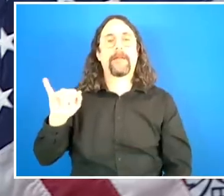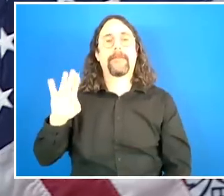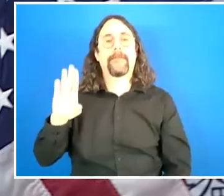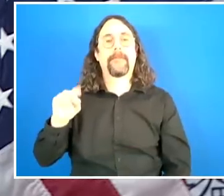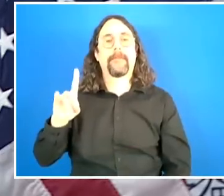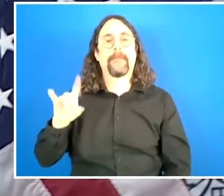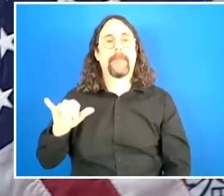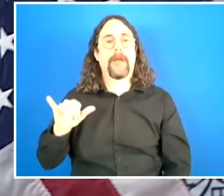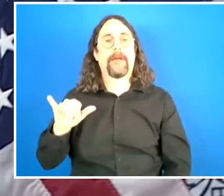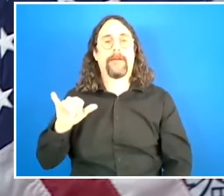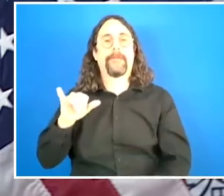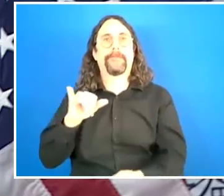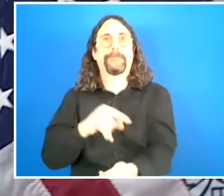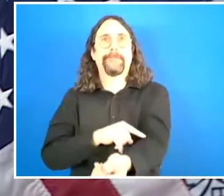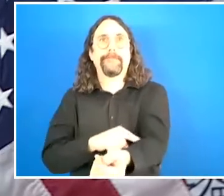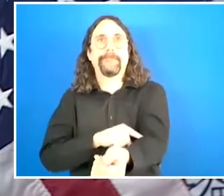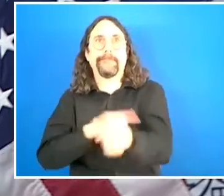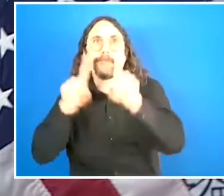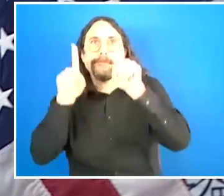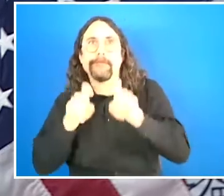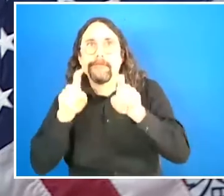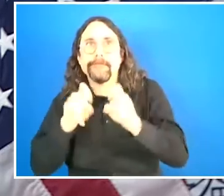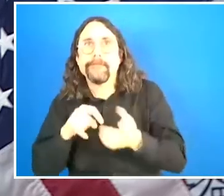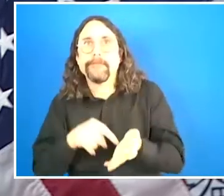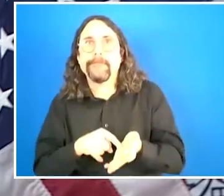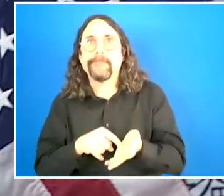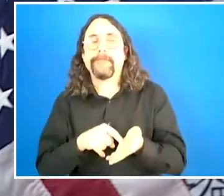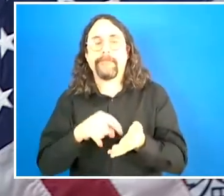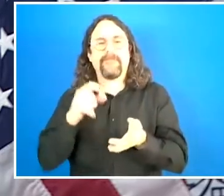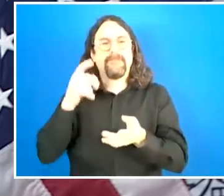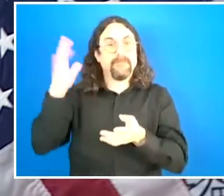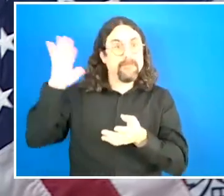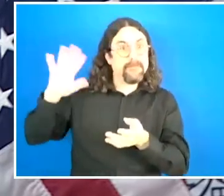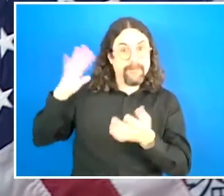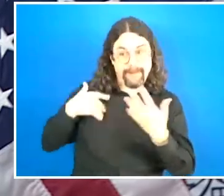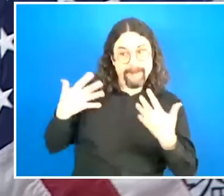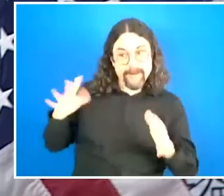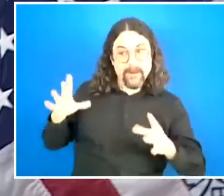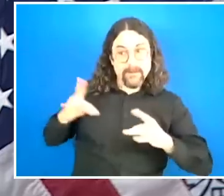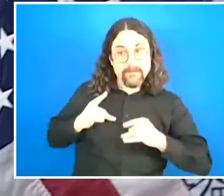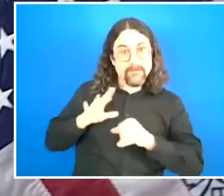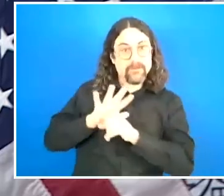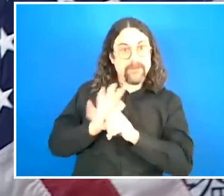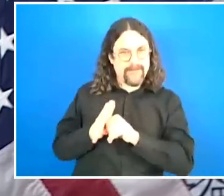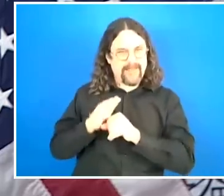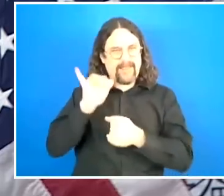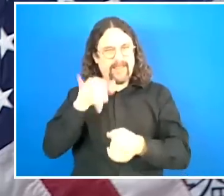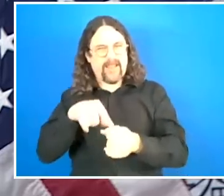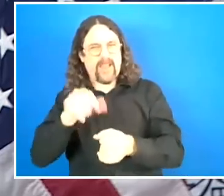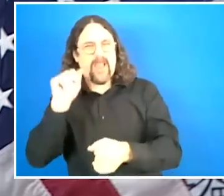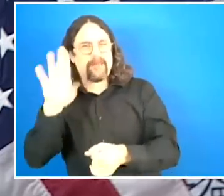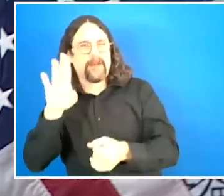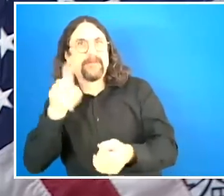GOING TBEO CONDUCTED, WHEN WILL IT START, WHO WILL BE